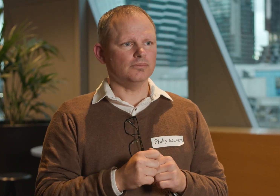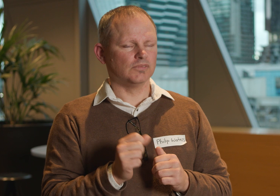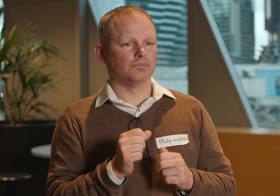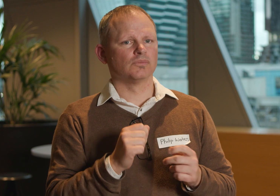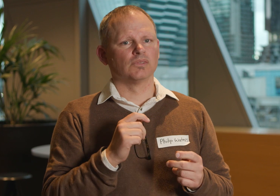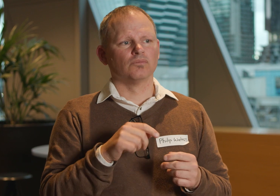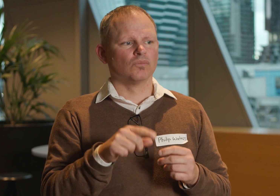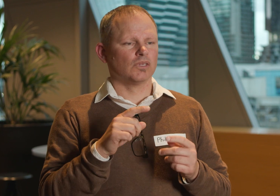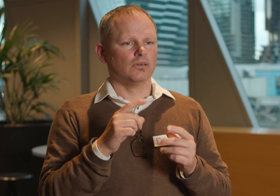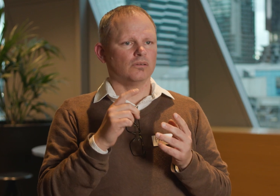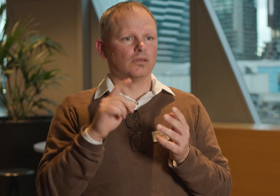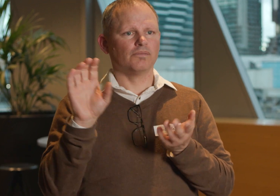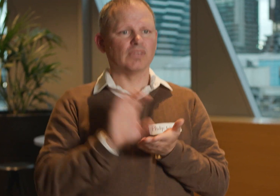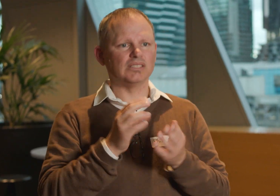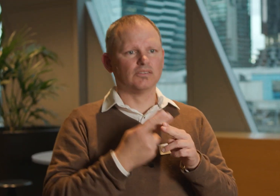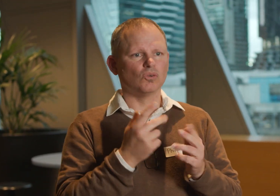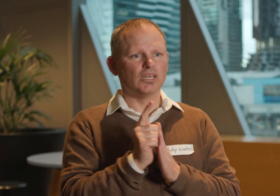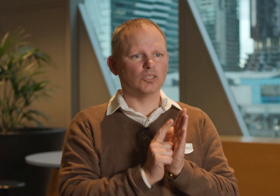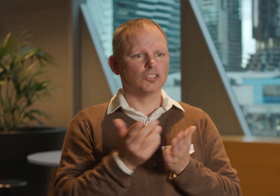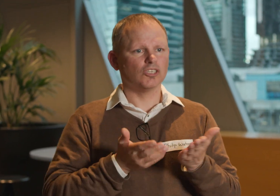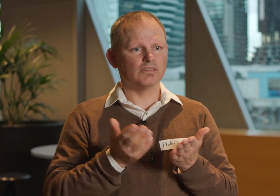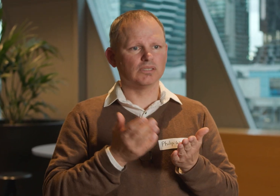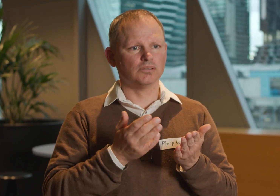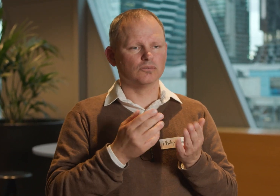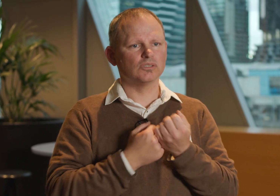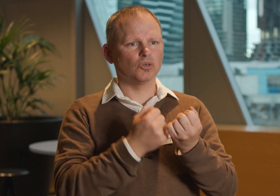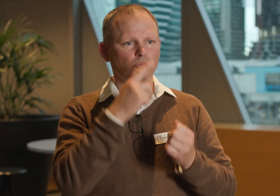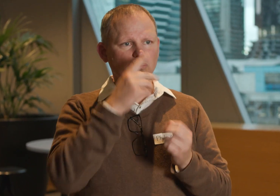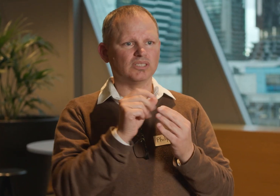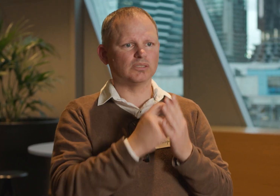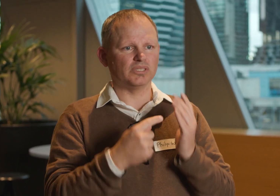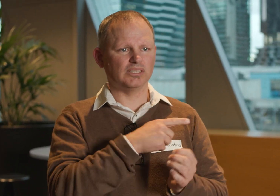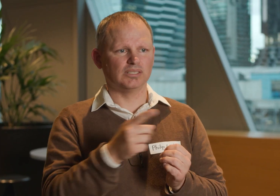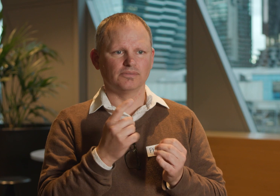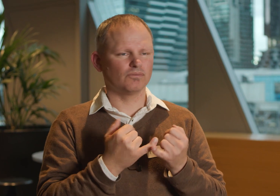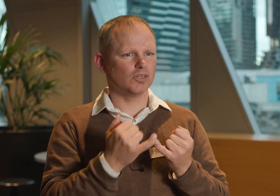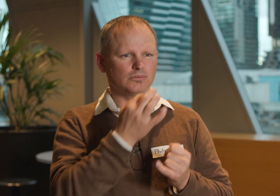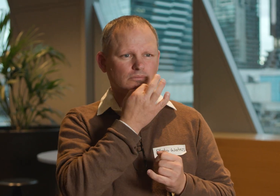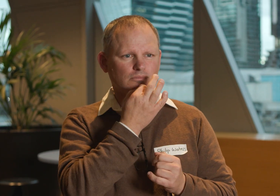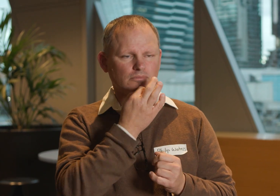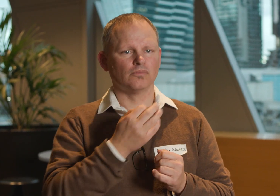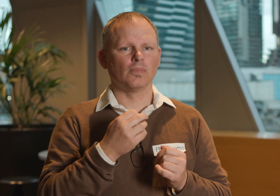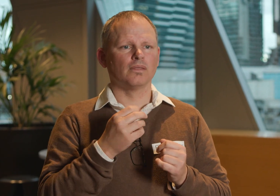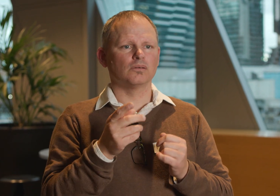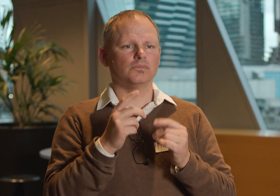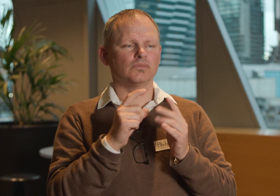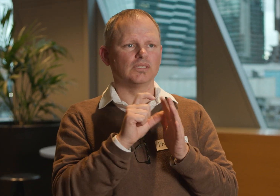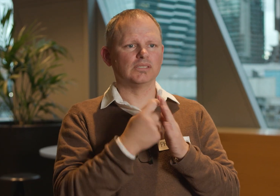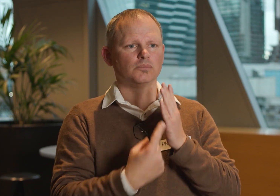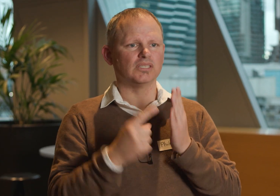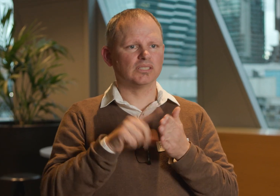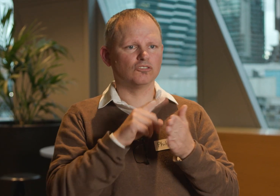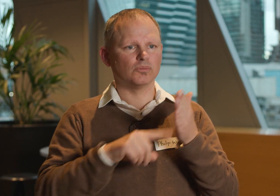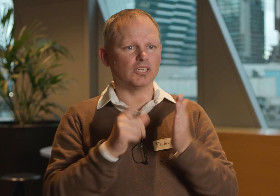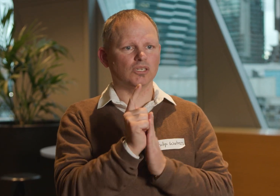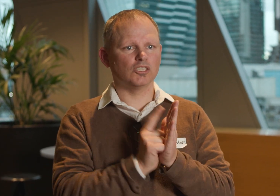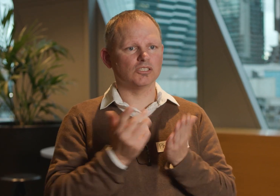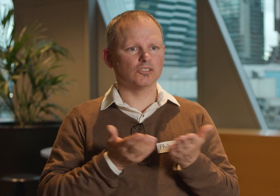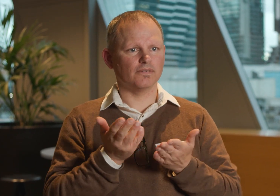I just mentioned. Also funding for Legal Services, supporting people with disabilities is very rare,